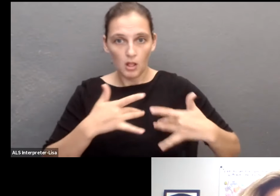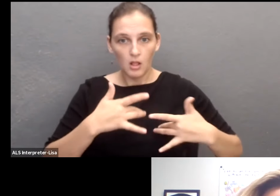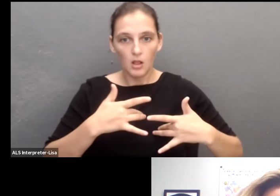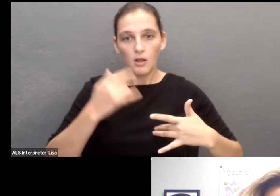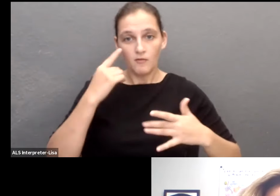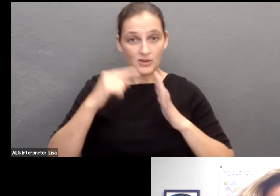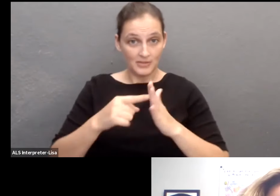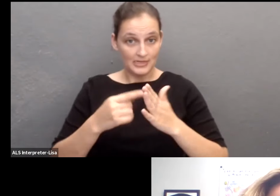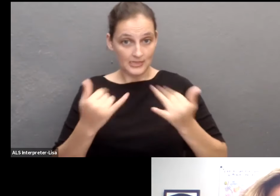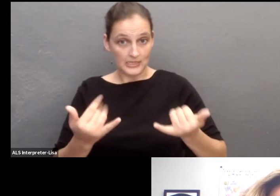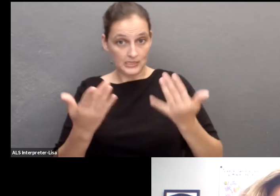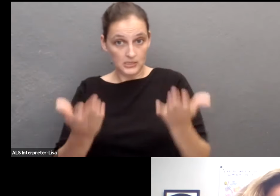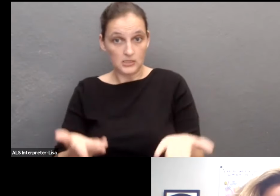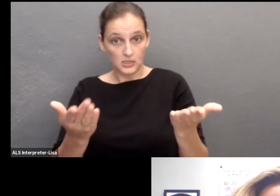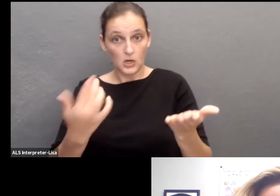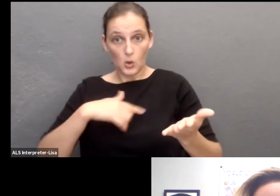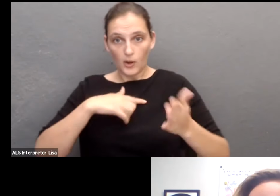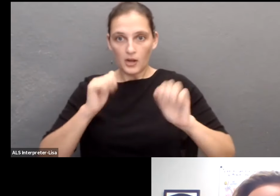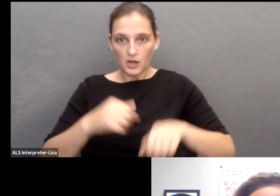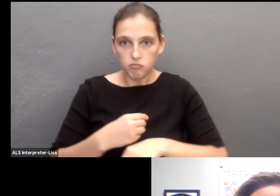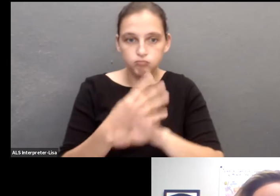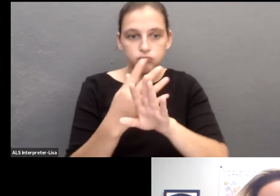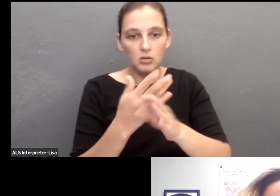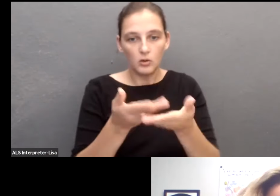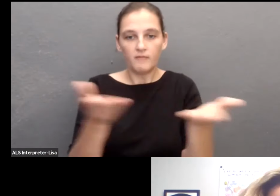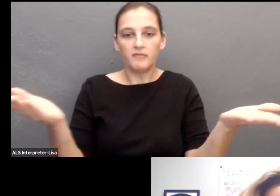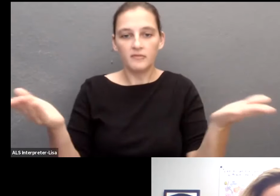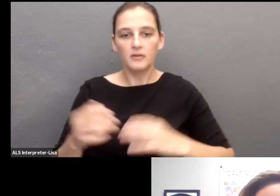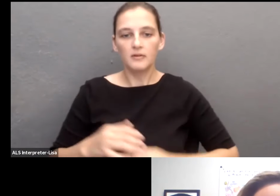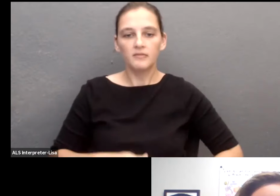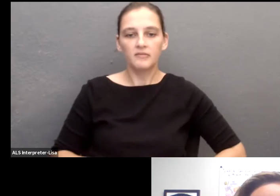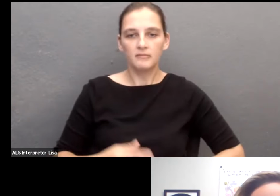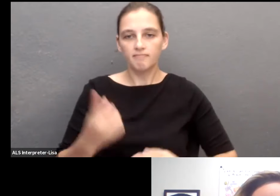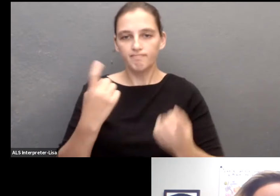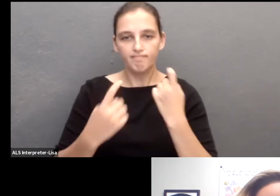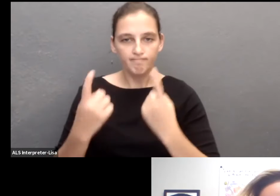have the opportunity to get in front of all of you and talk to you, answer questions, you